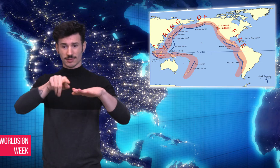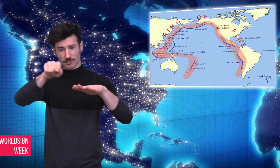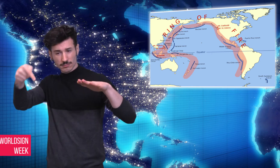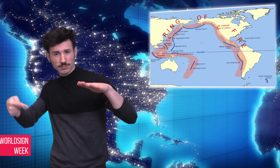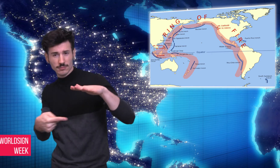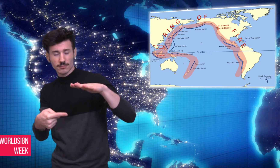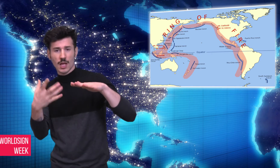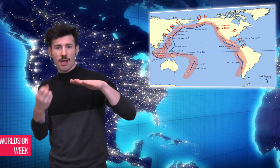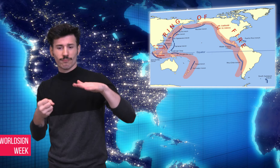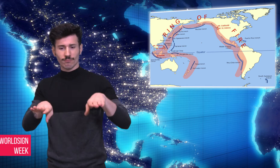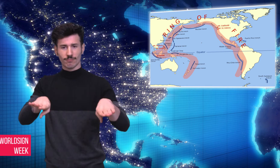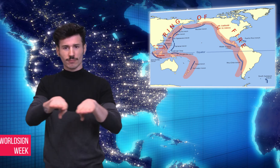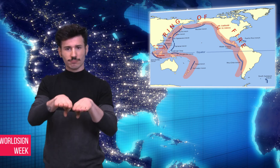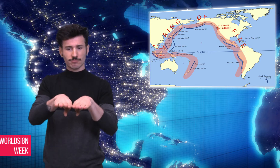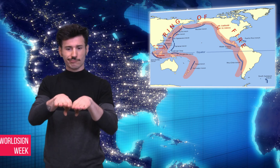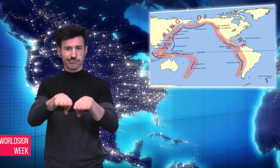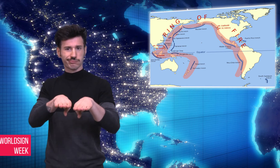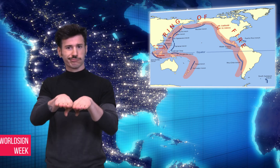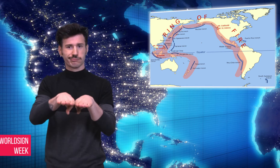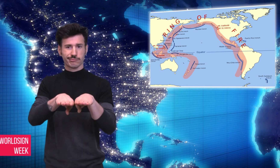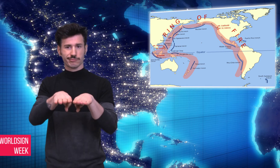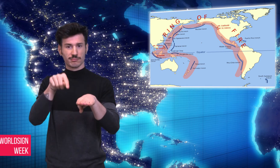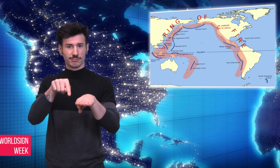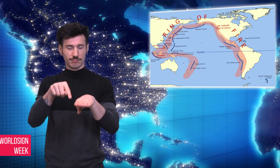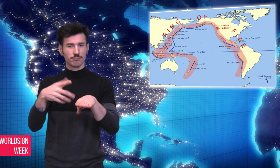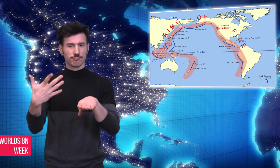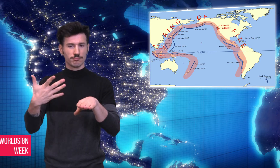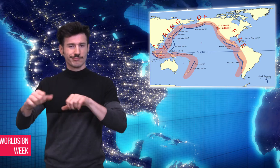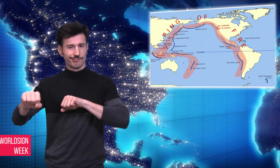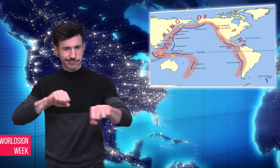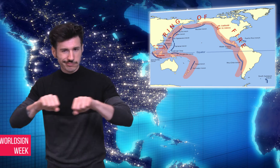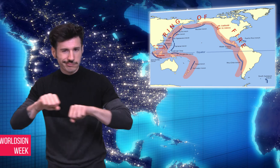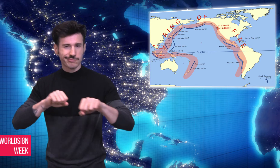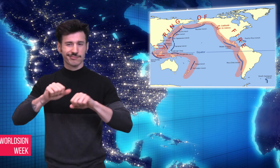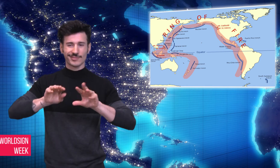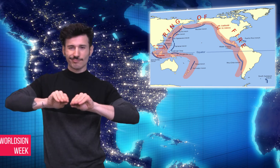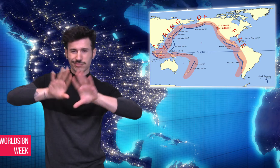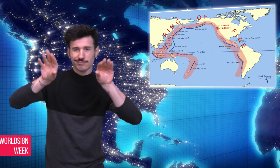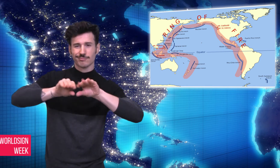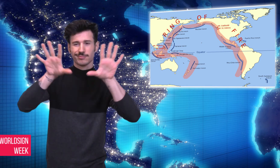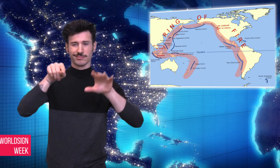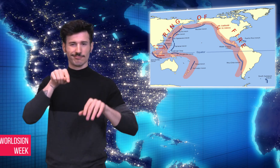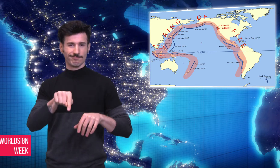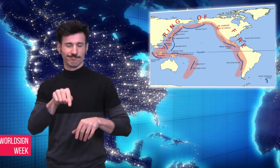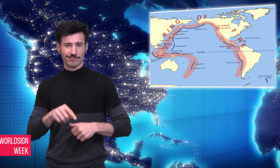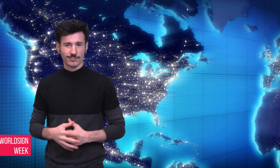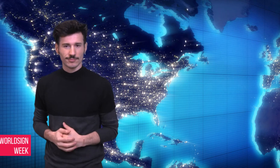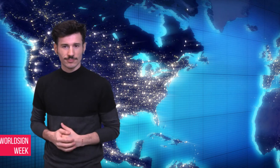collide and that causes earthquakes and creates a chain of volcanoes.